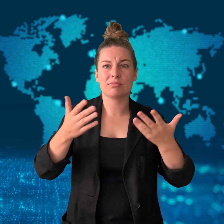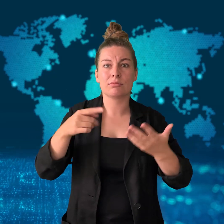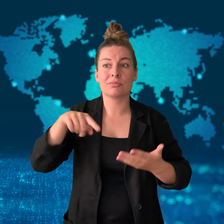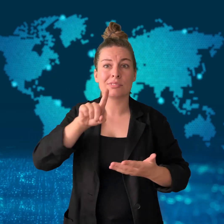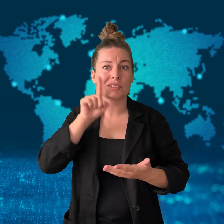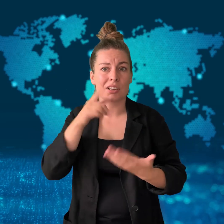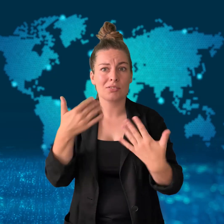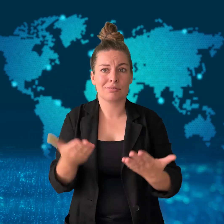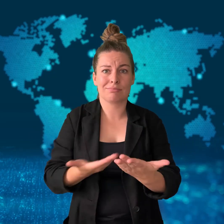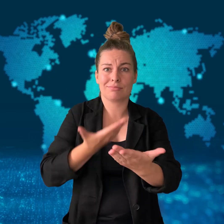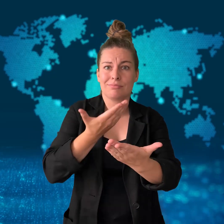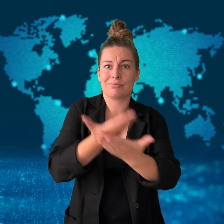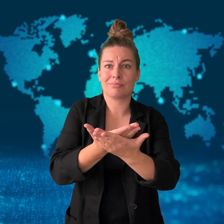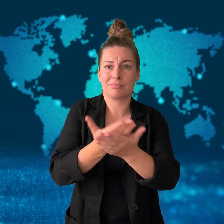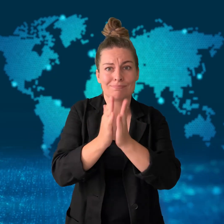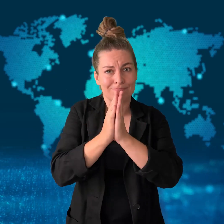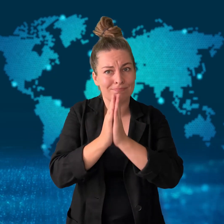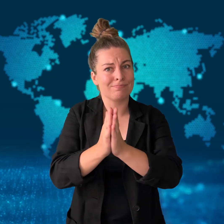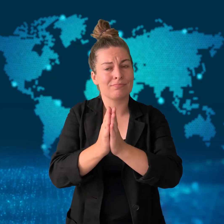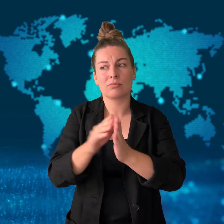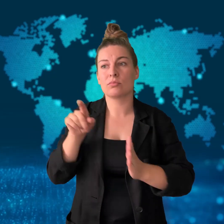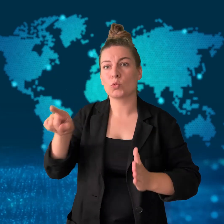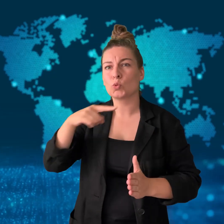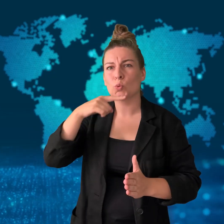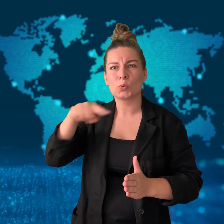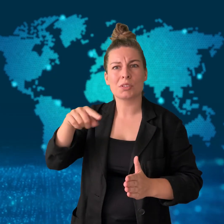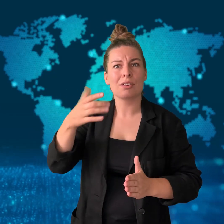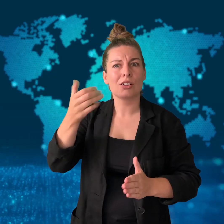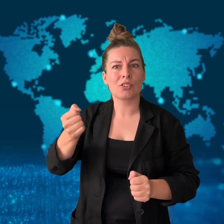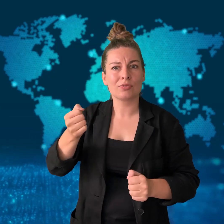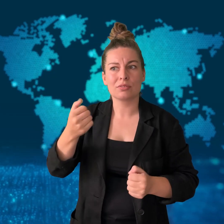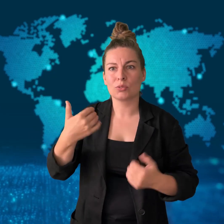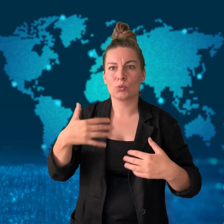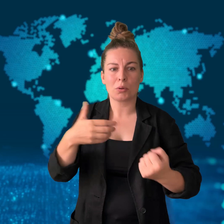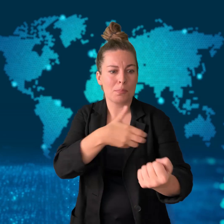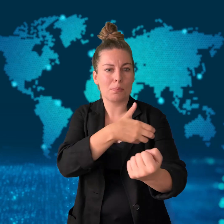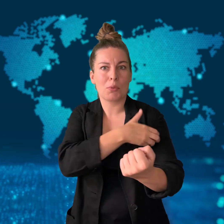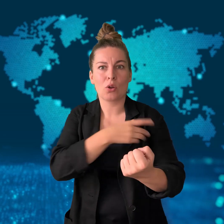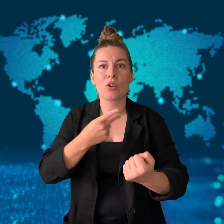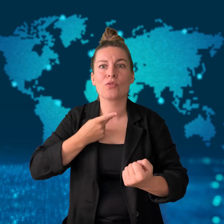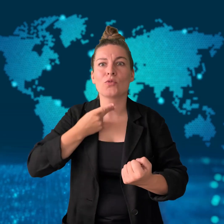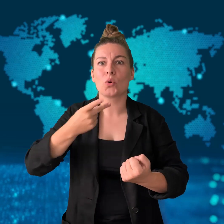its Security Council veto power, which would then